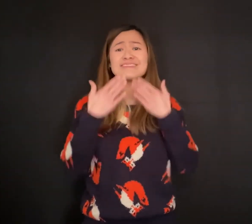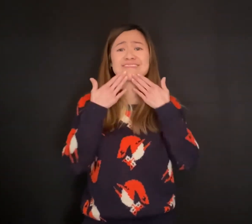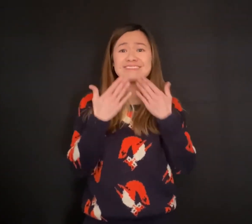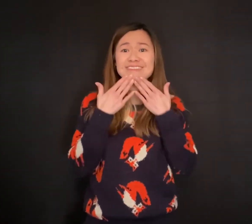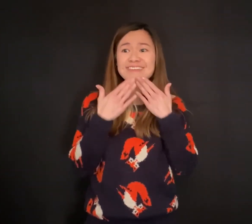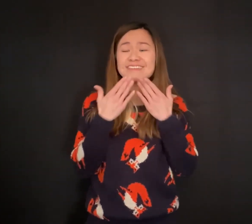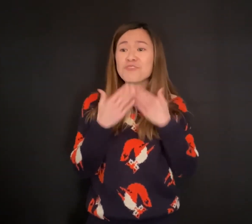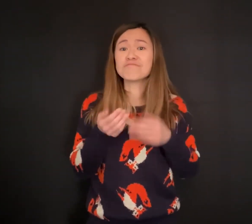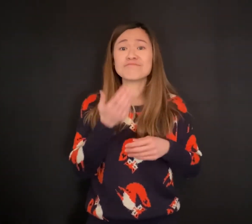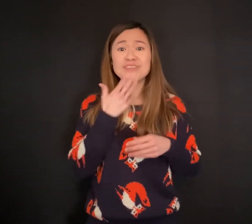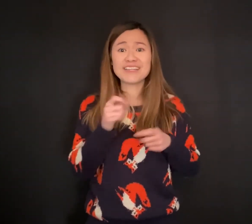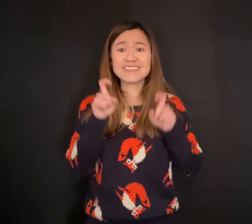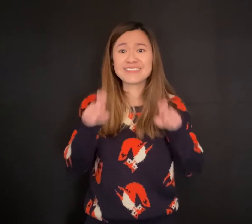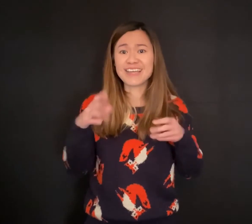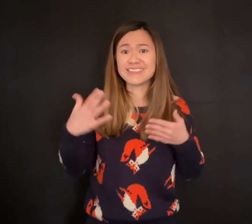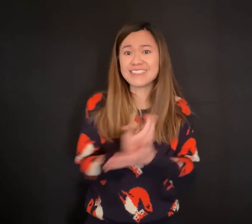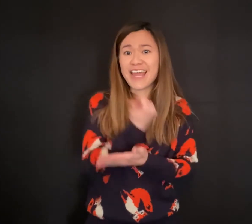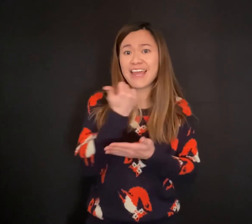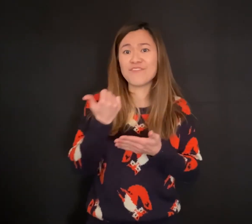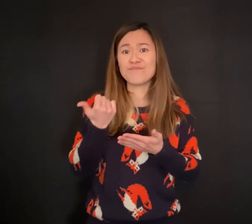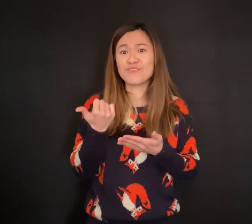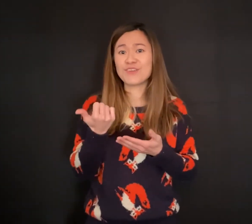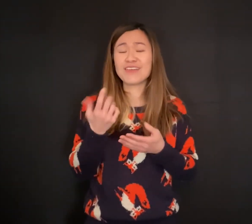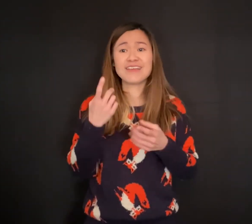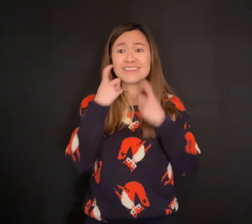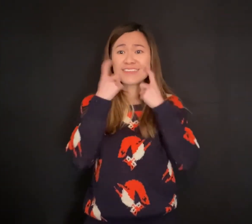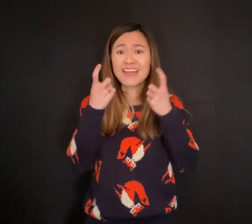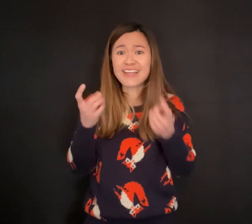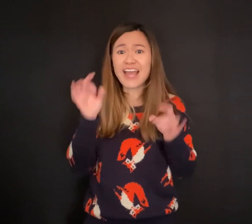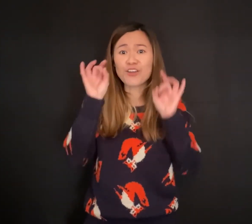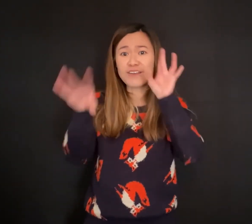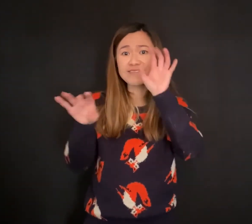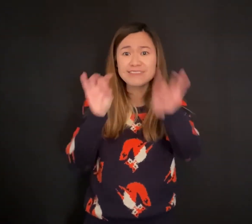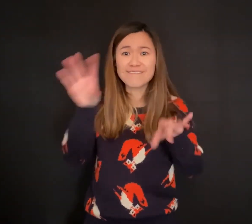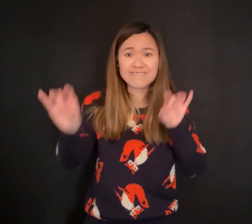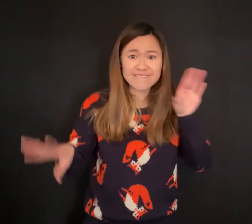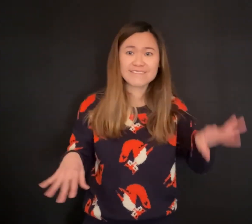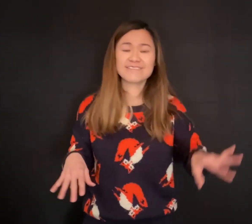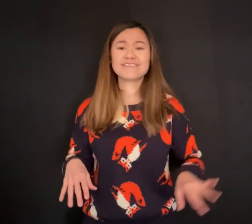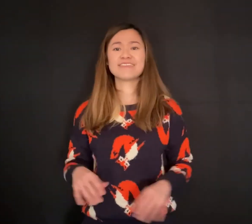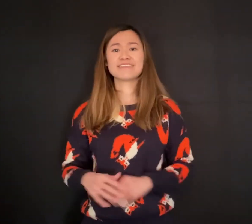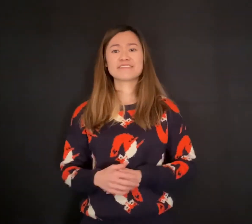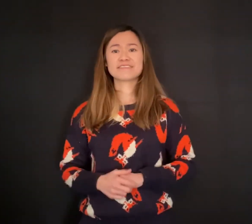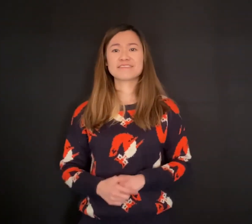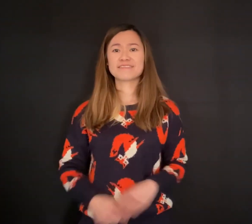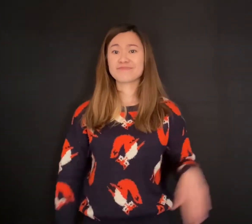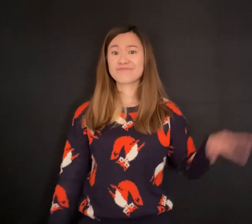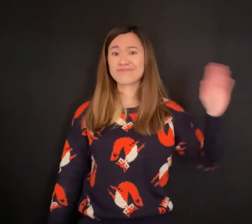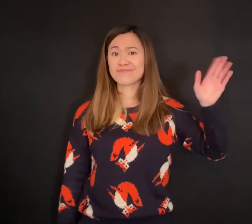Thank you. Please stay safe and care for yourselves. Bye.